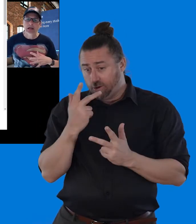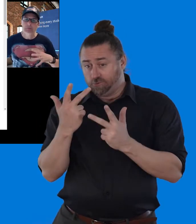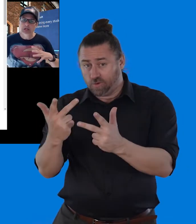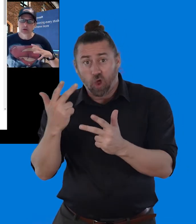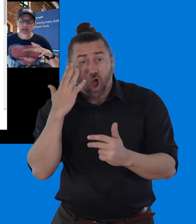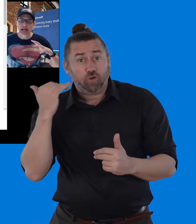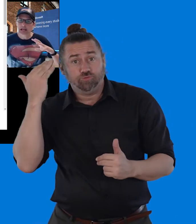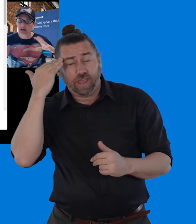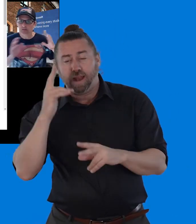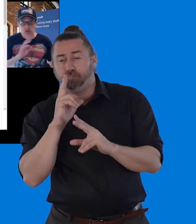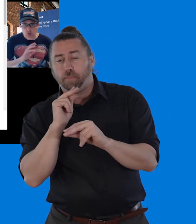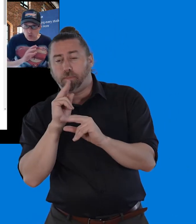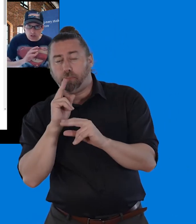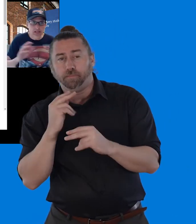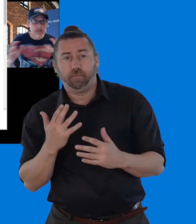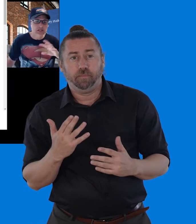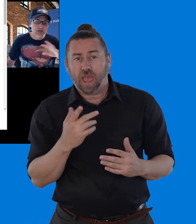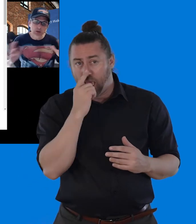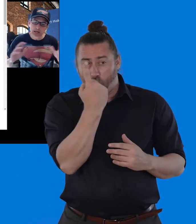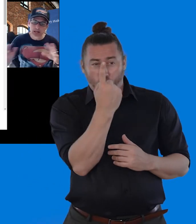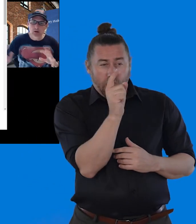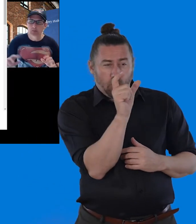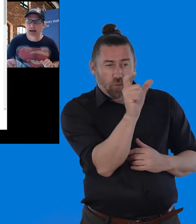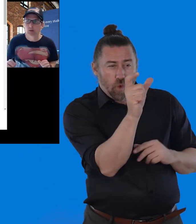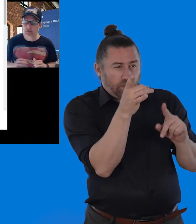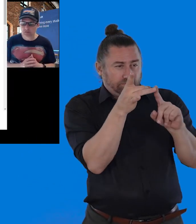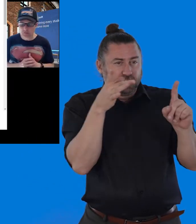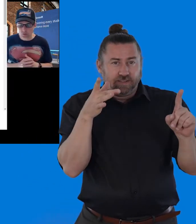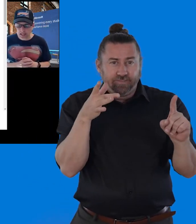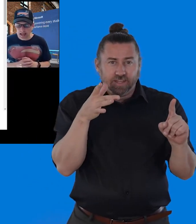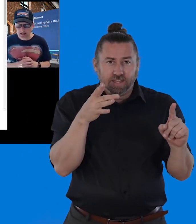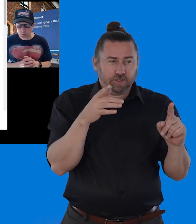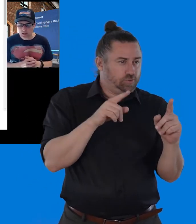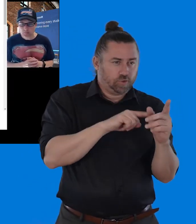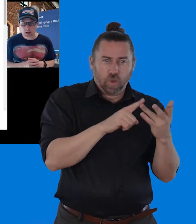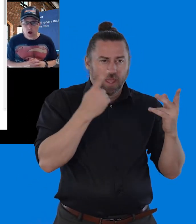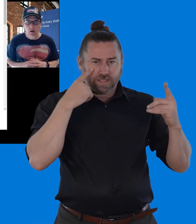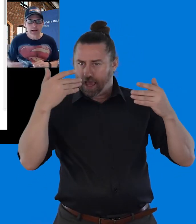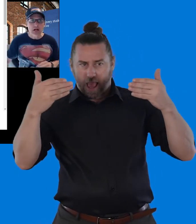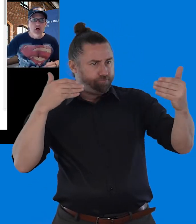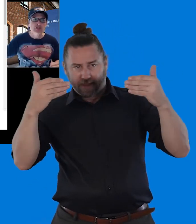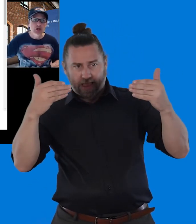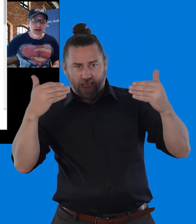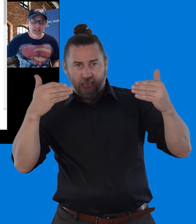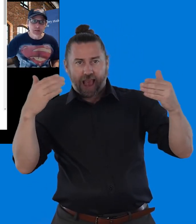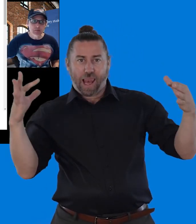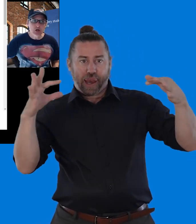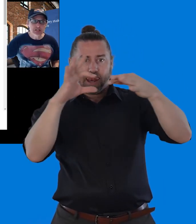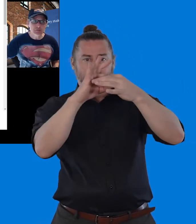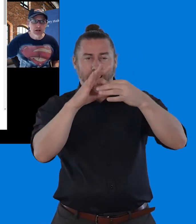I can be looking at individual words in English, in Korean and going backwards and forwards as well. Alright. So that's IImmersive Reader.